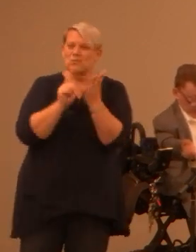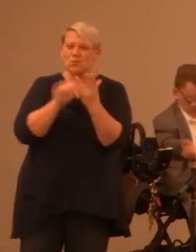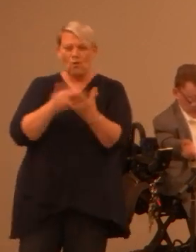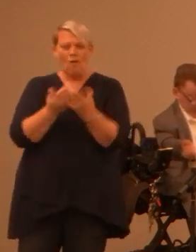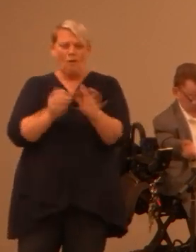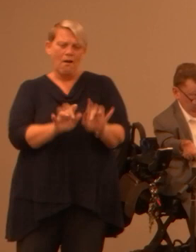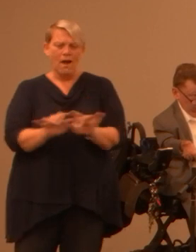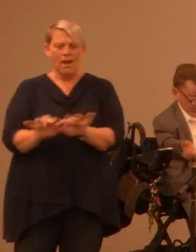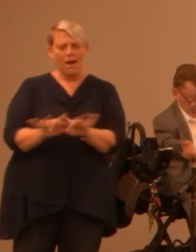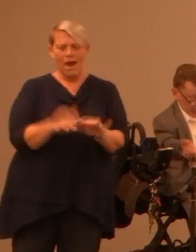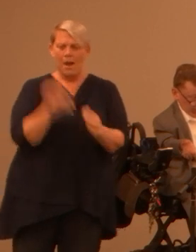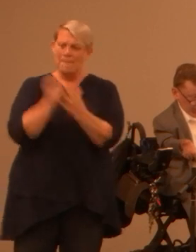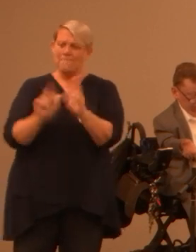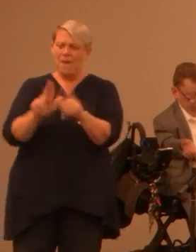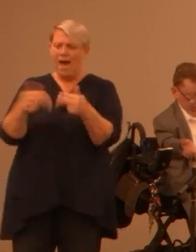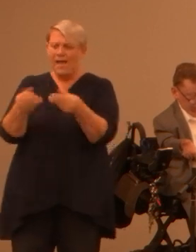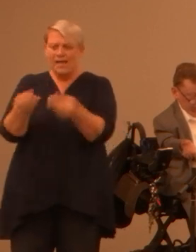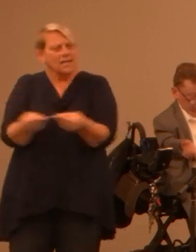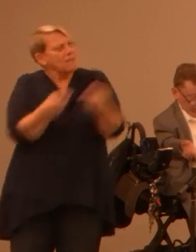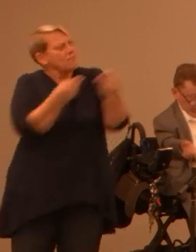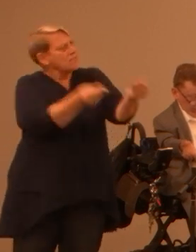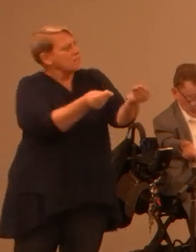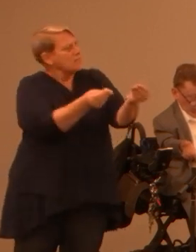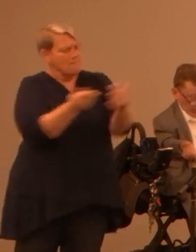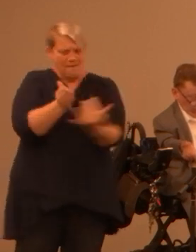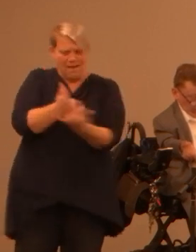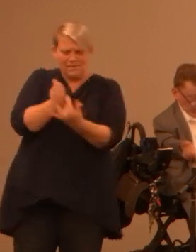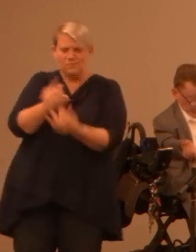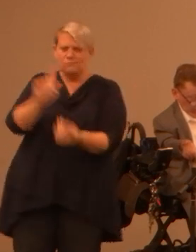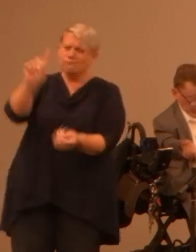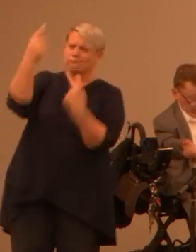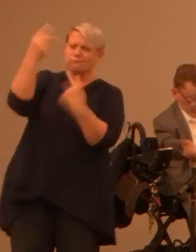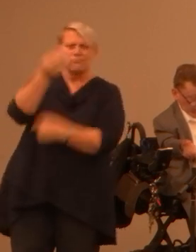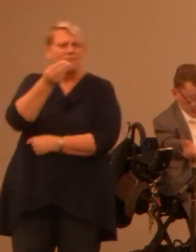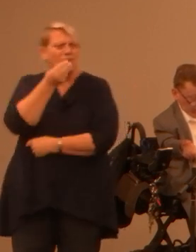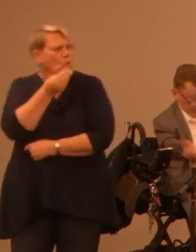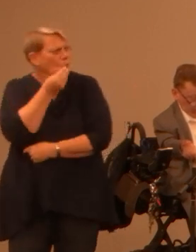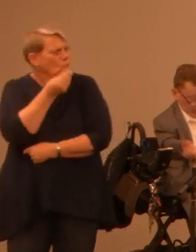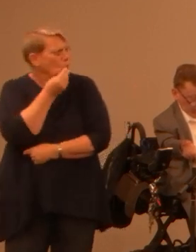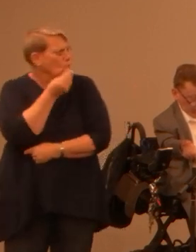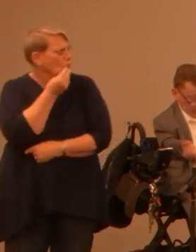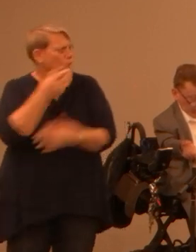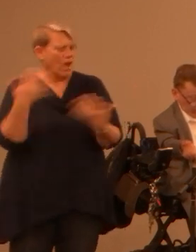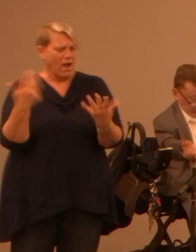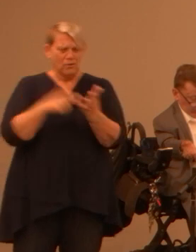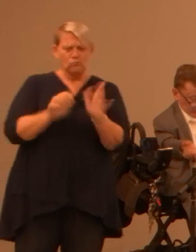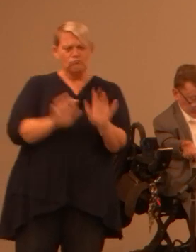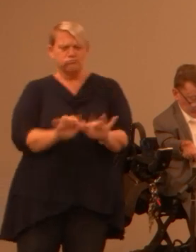a gift for a loved one, to get your food, to be able to get the information that